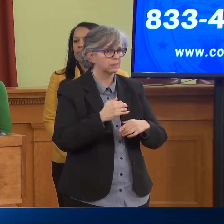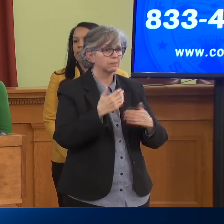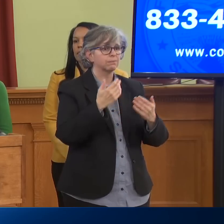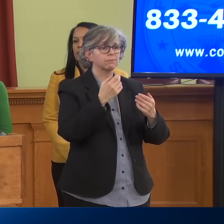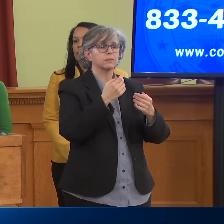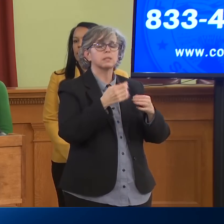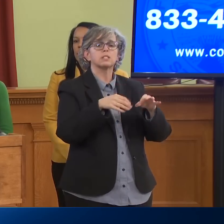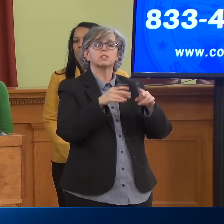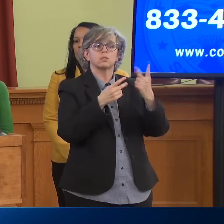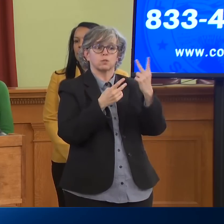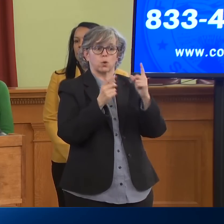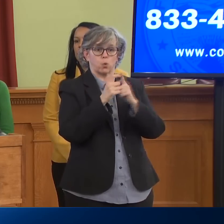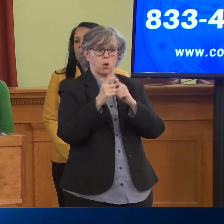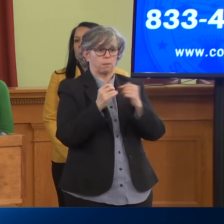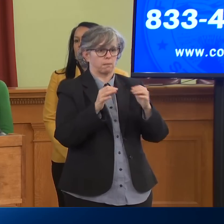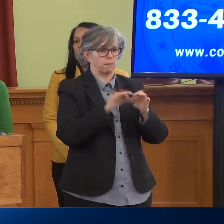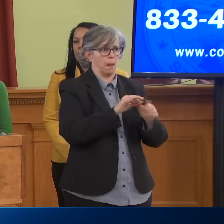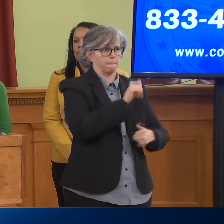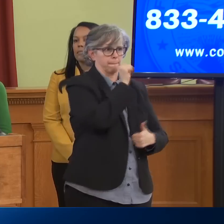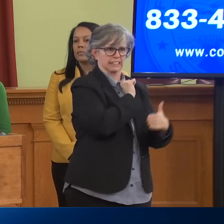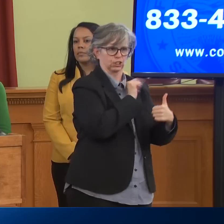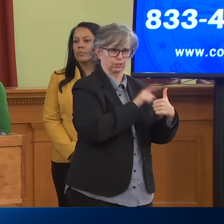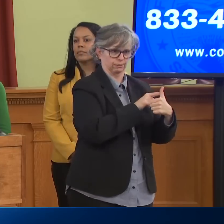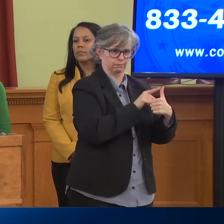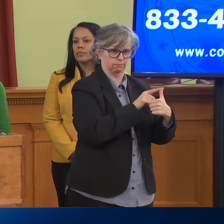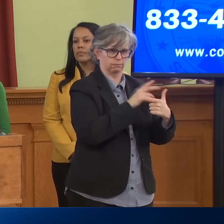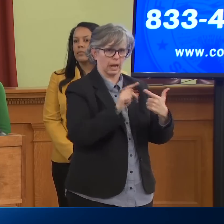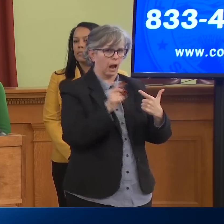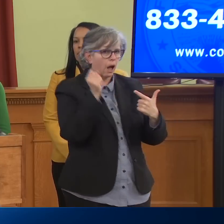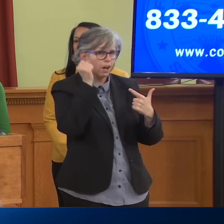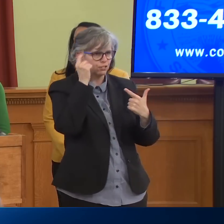OVERCOME THE CHALLENGES THAT WE ARE FACING.